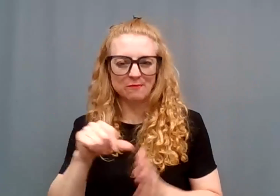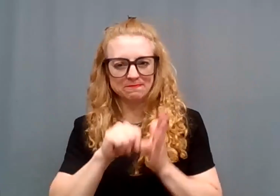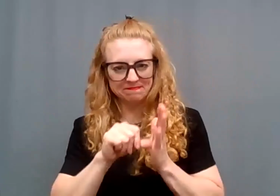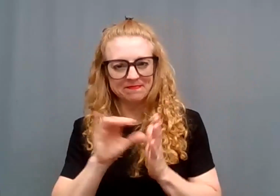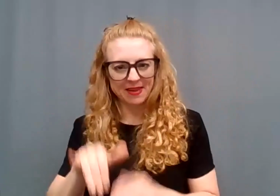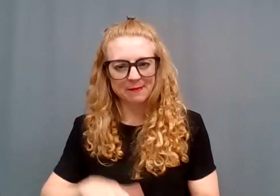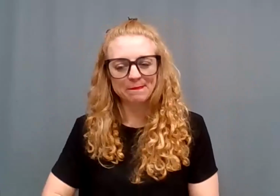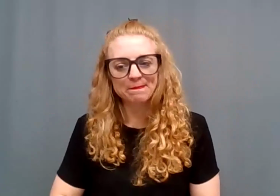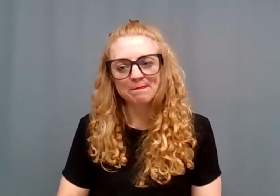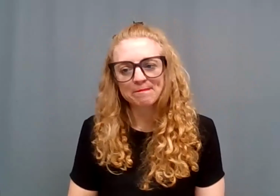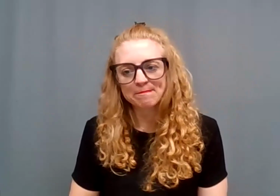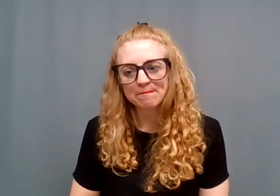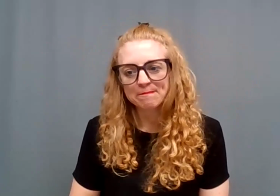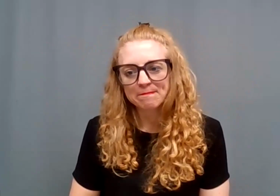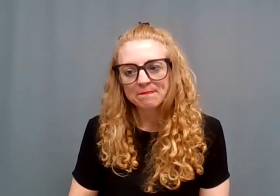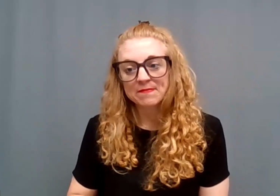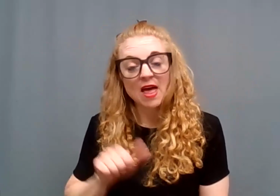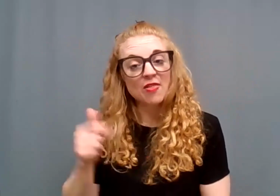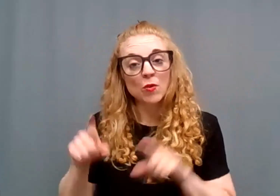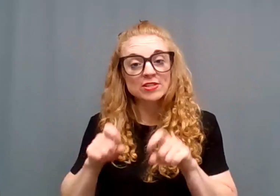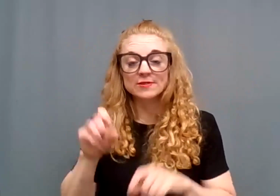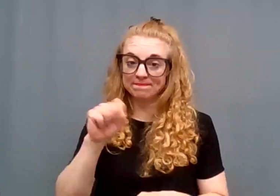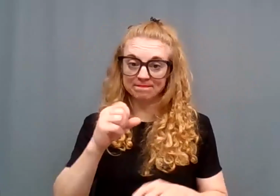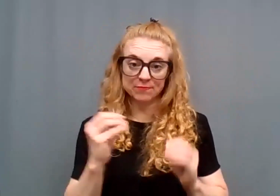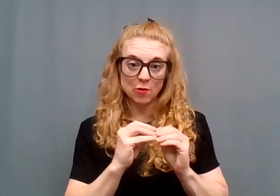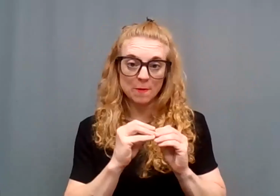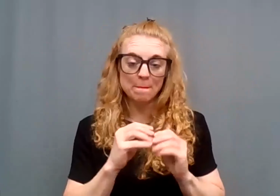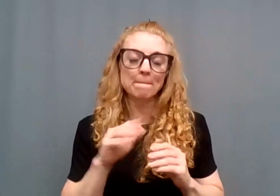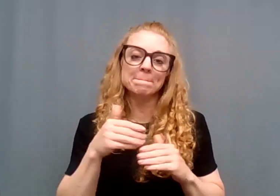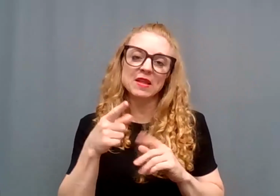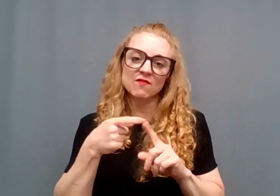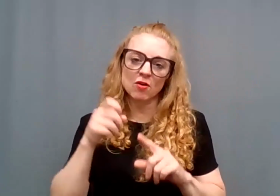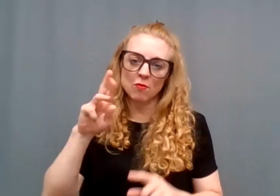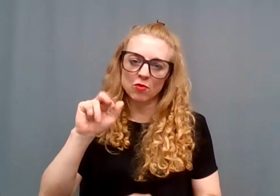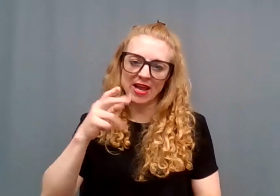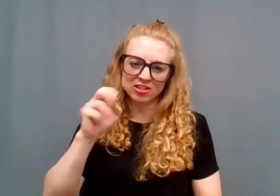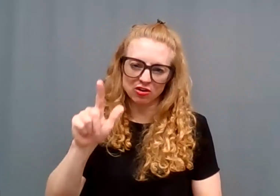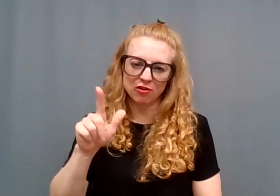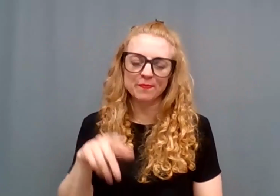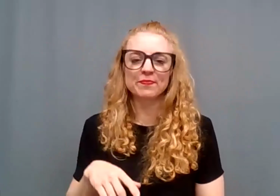question yes we still have more uh next one's from Rachel and Catherine attempted to answer